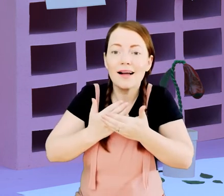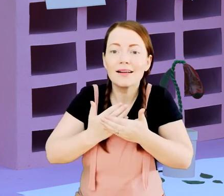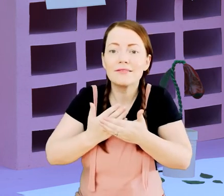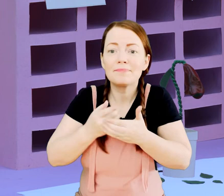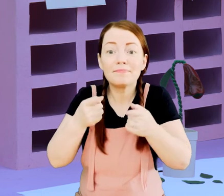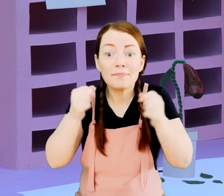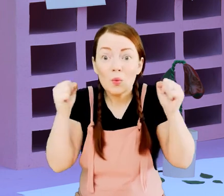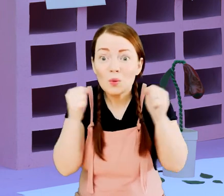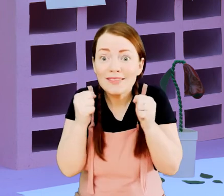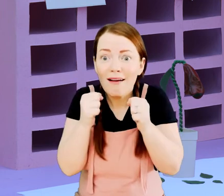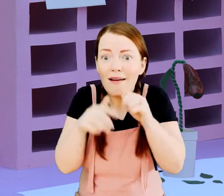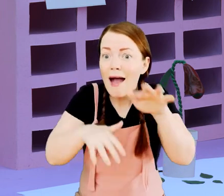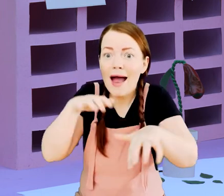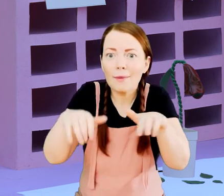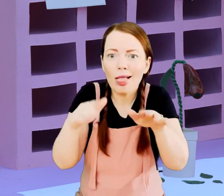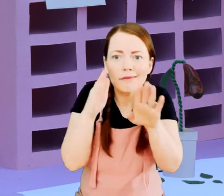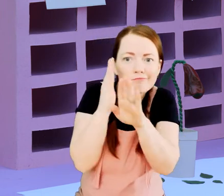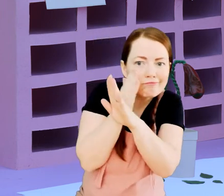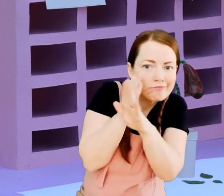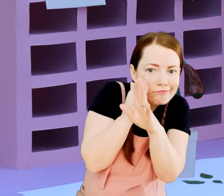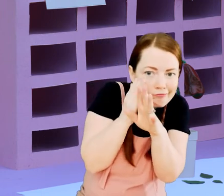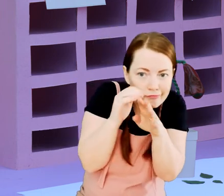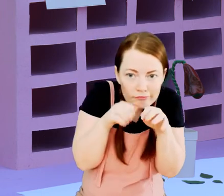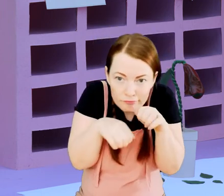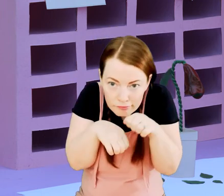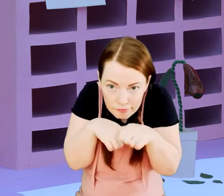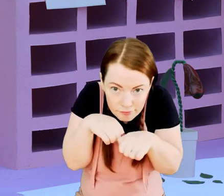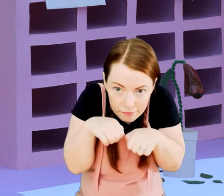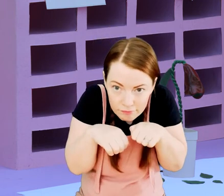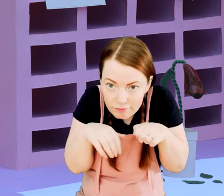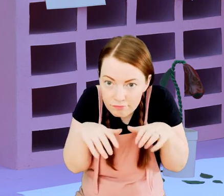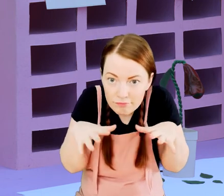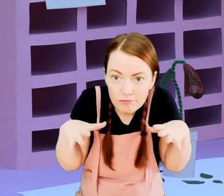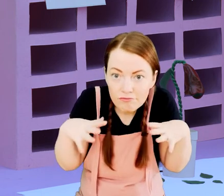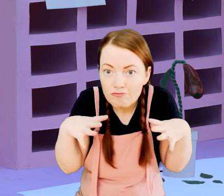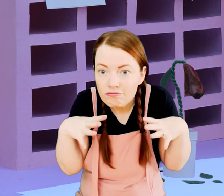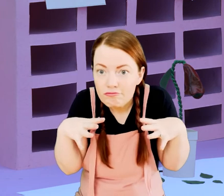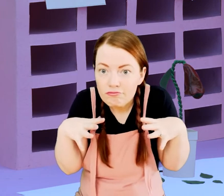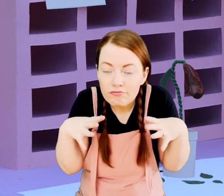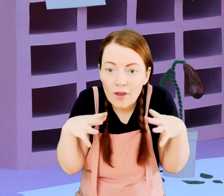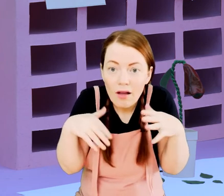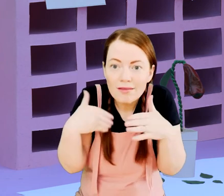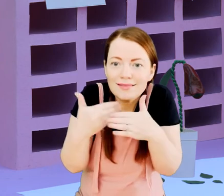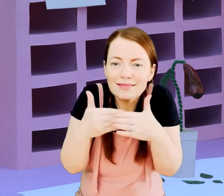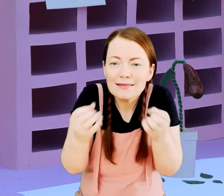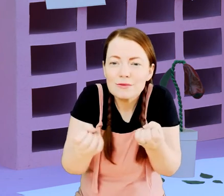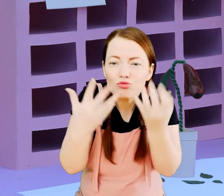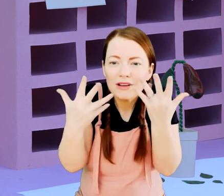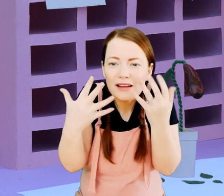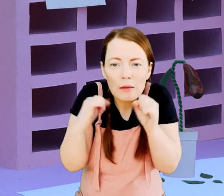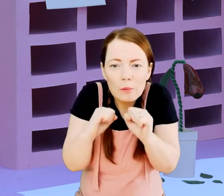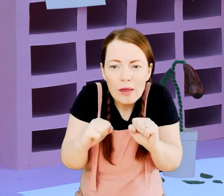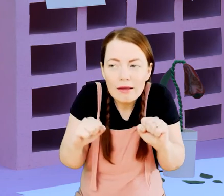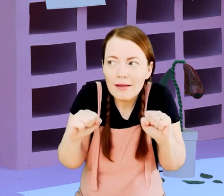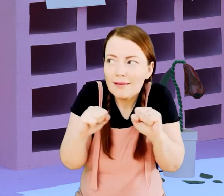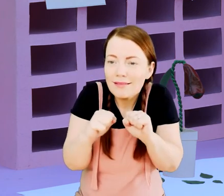In Winter animals hibernate, nestling down until spring, they curl up and wait